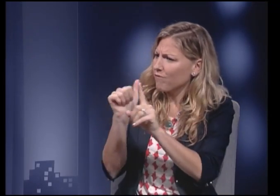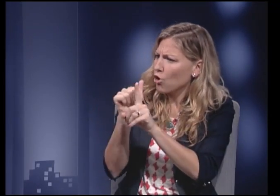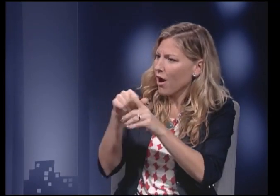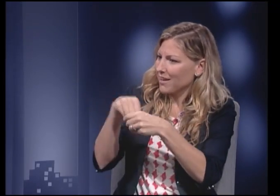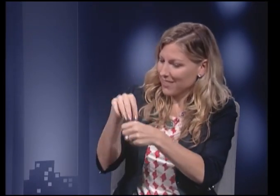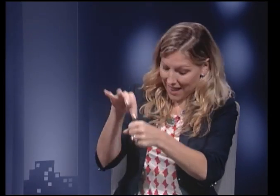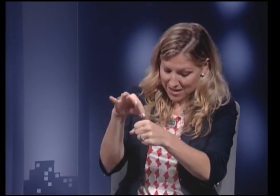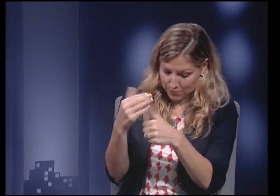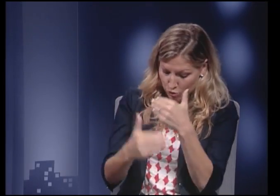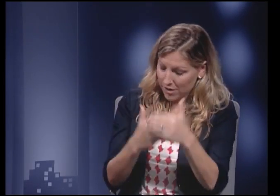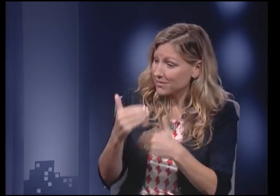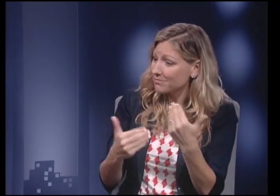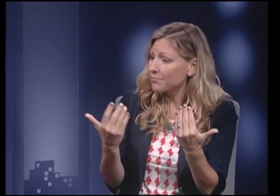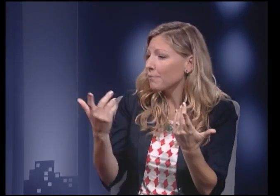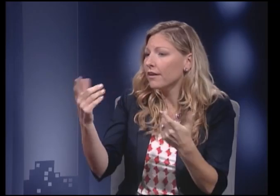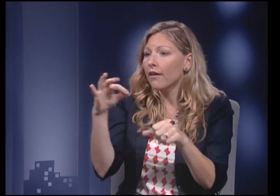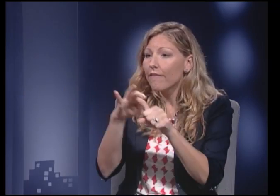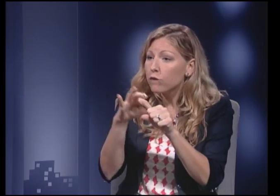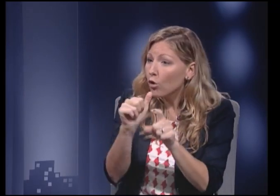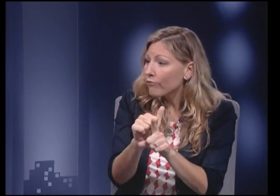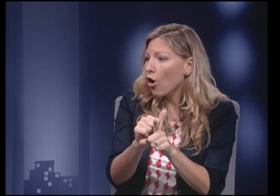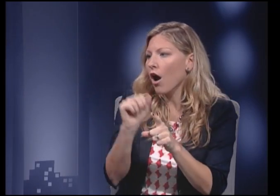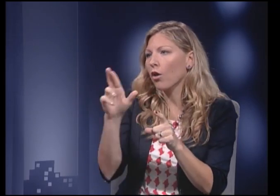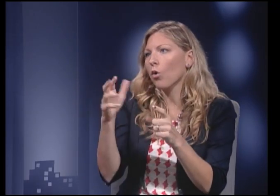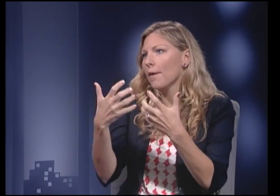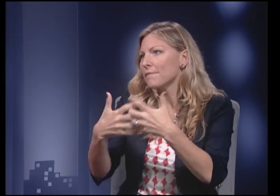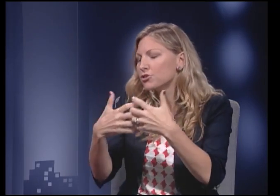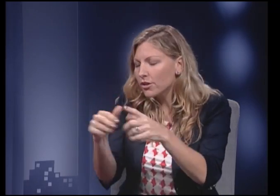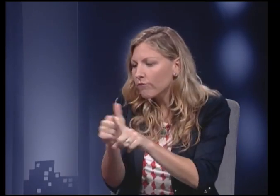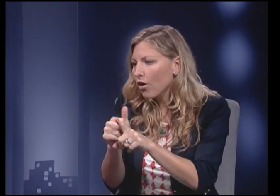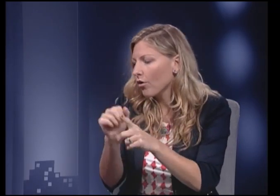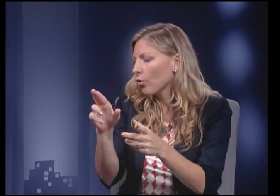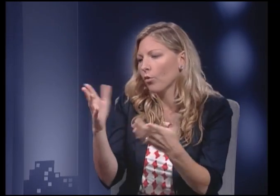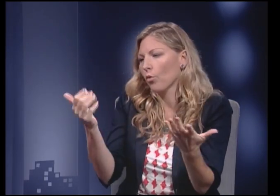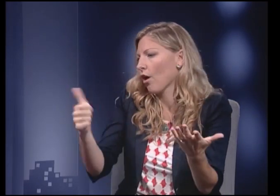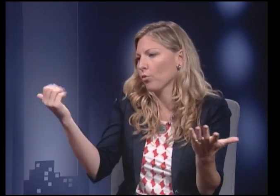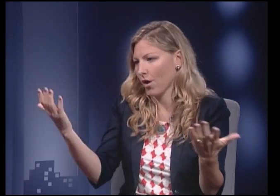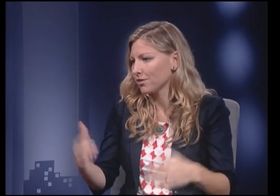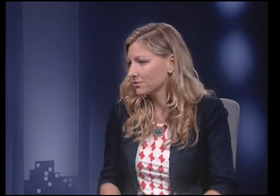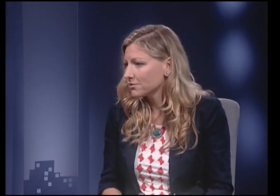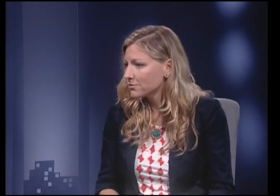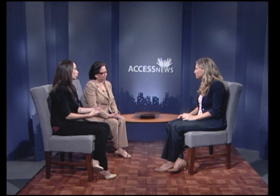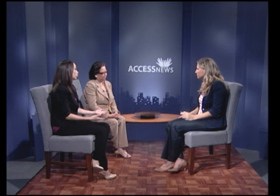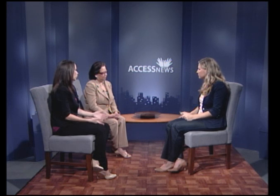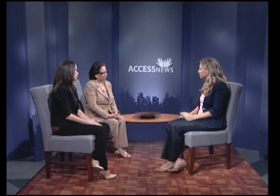that there is no voter fraud in the election process? I mean voter fraud individually or machine or otherwise.